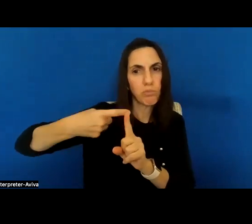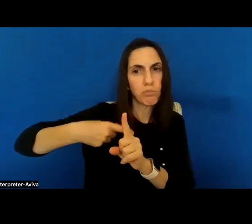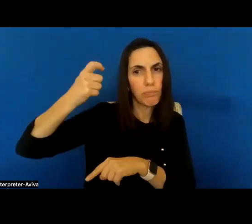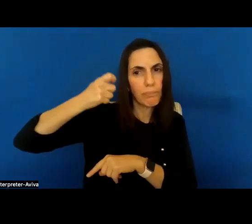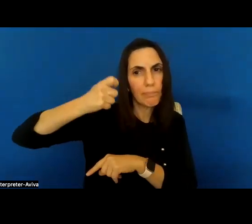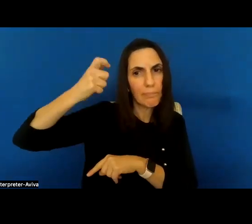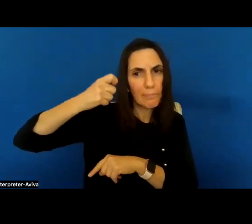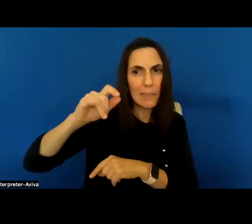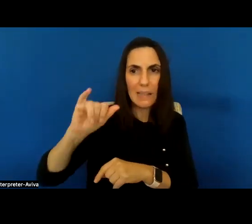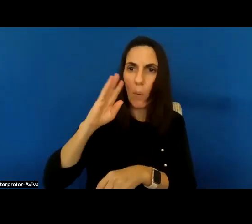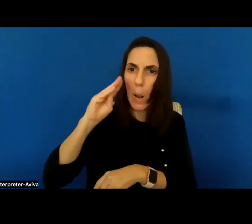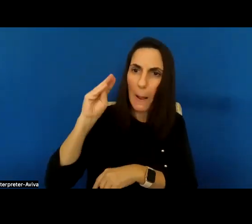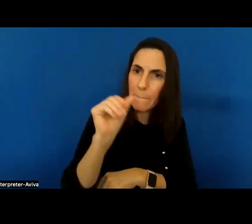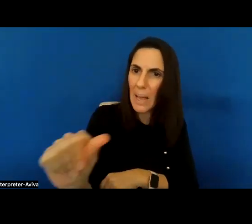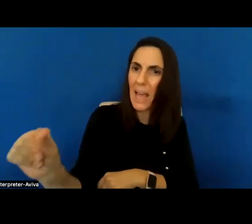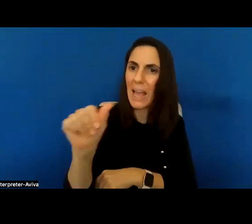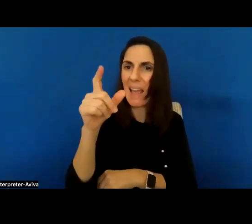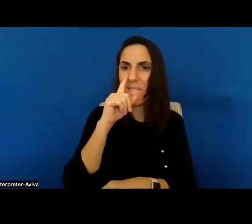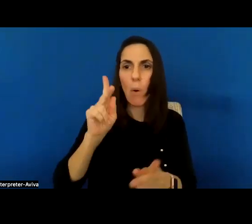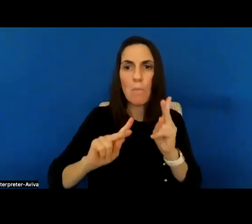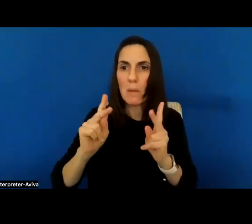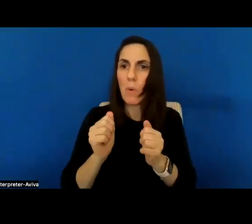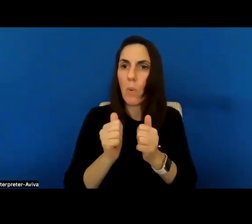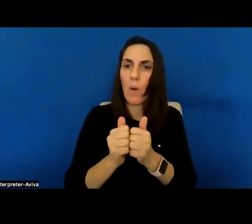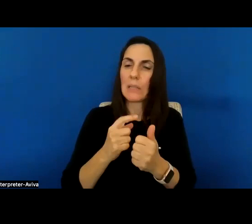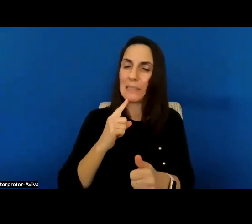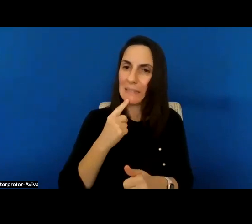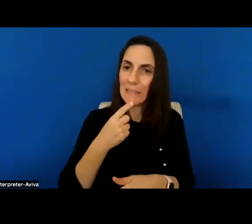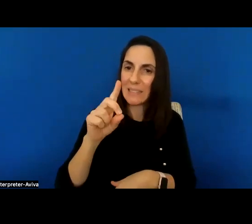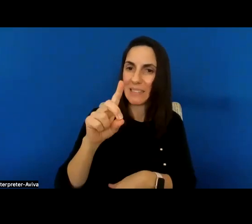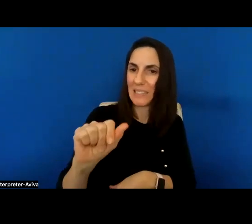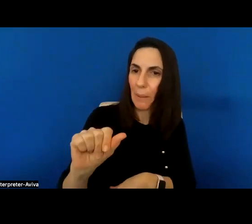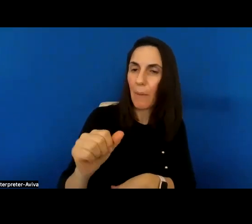for individuals with significant disabilities, or some other type of.